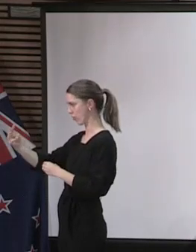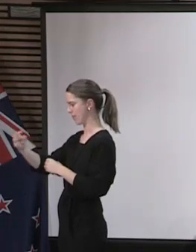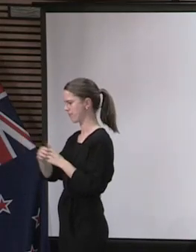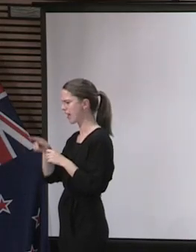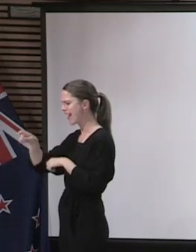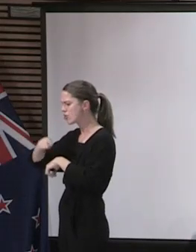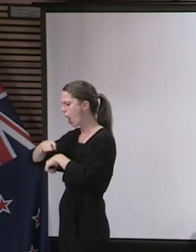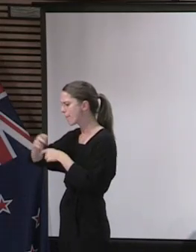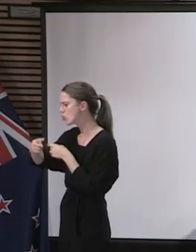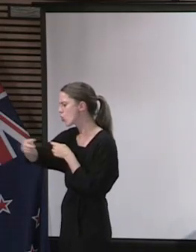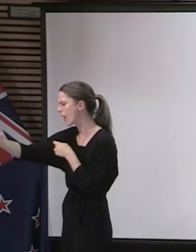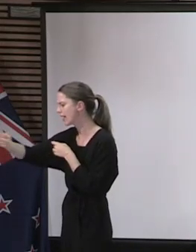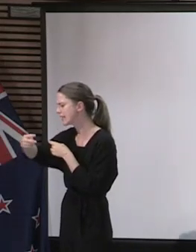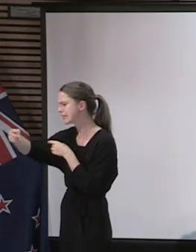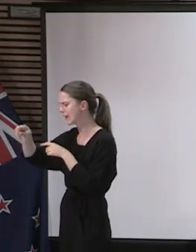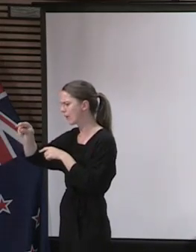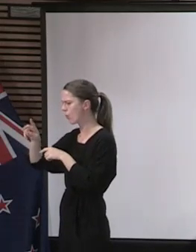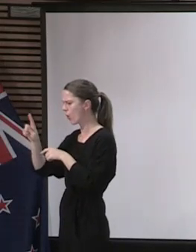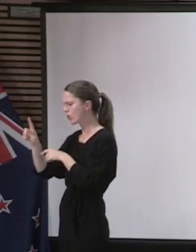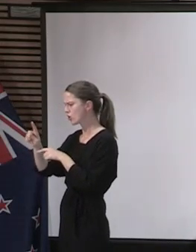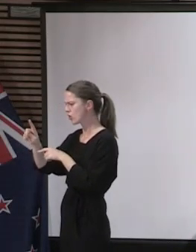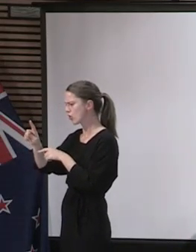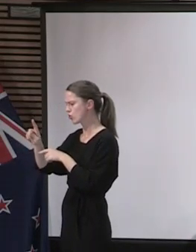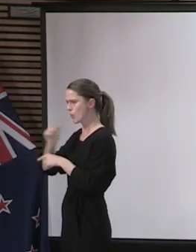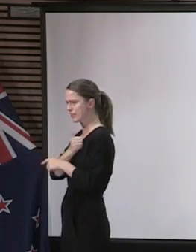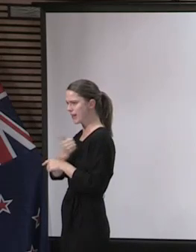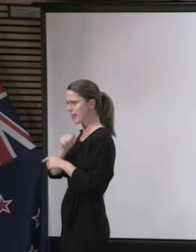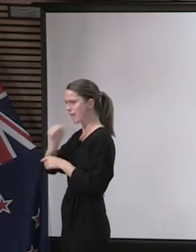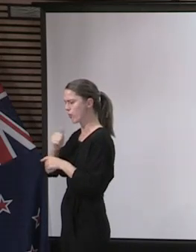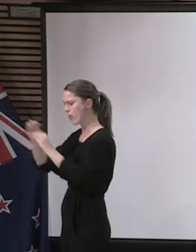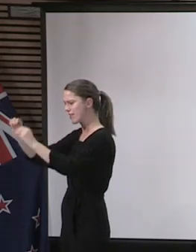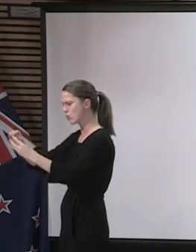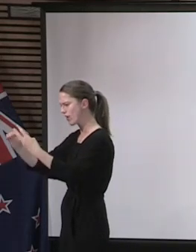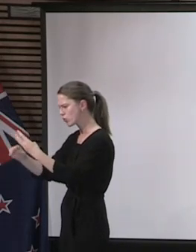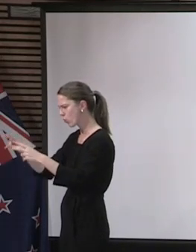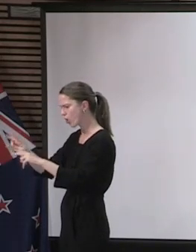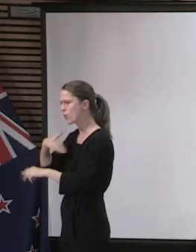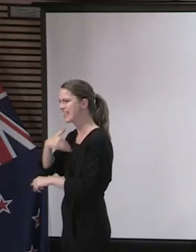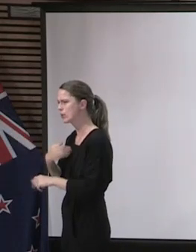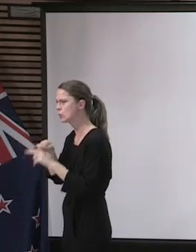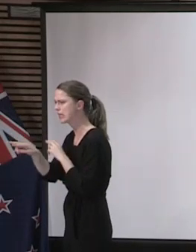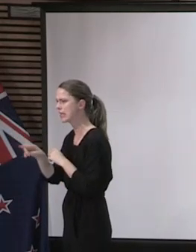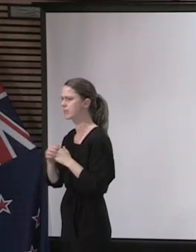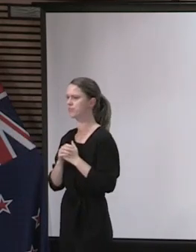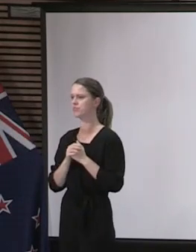In a week's time we go to Level 3, what will you be looking for in those two weeks at Level 3? What sort of